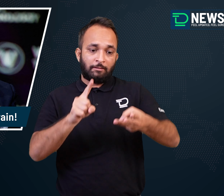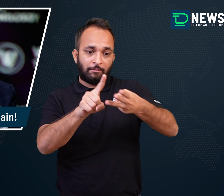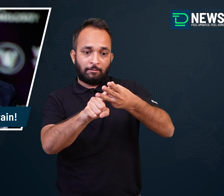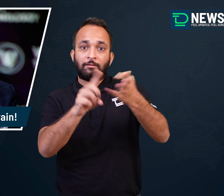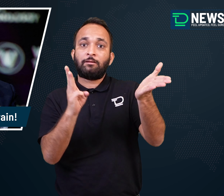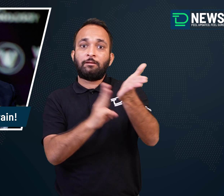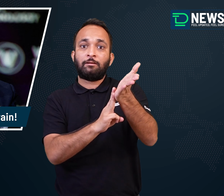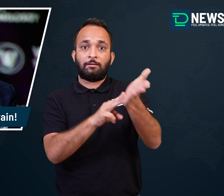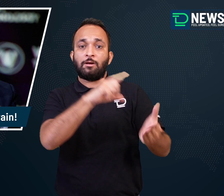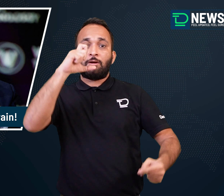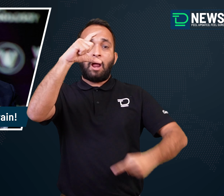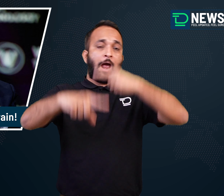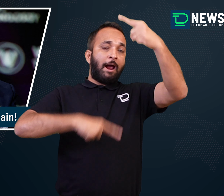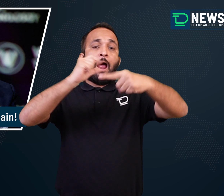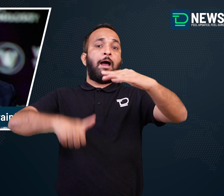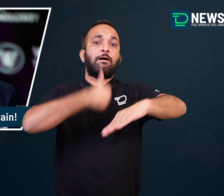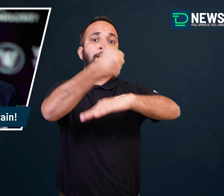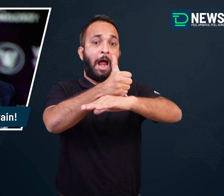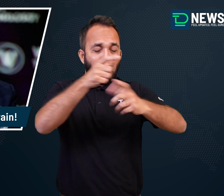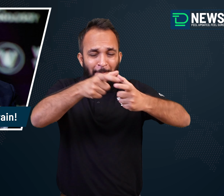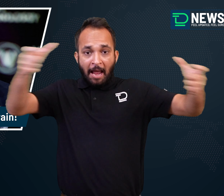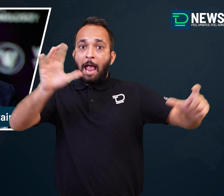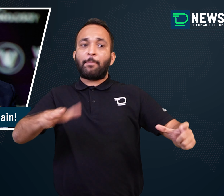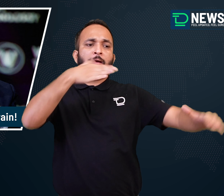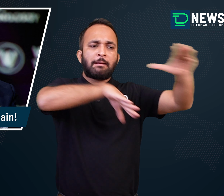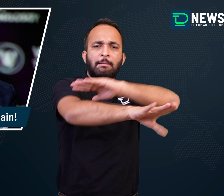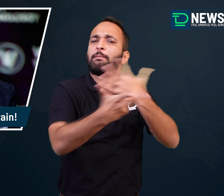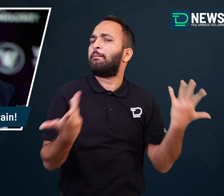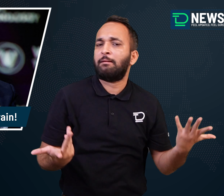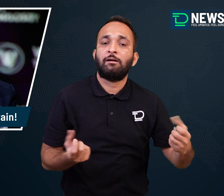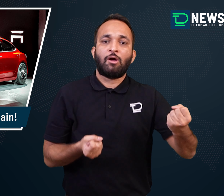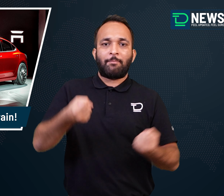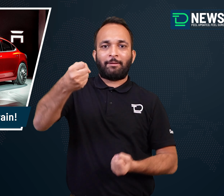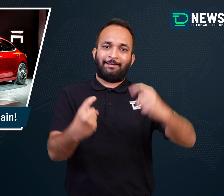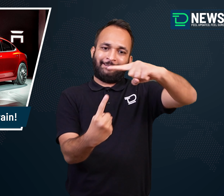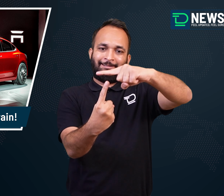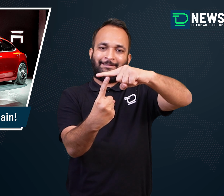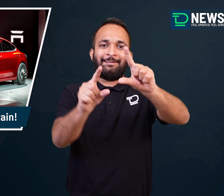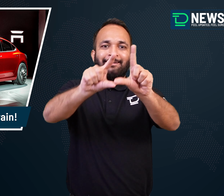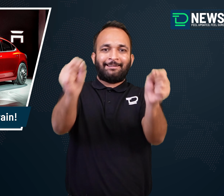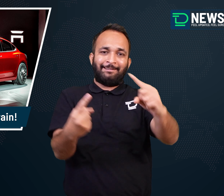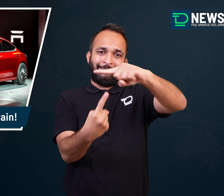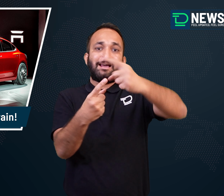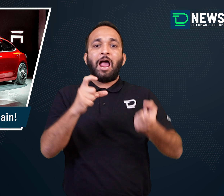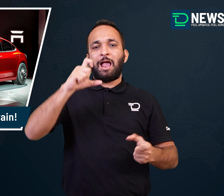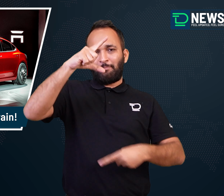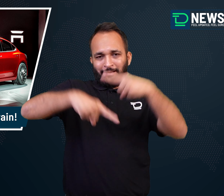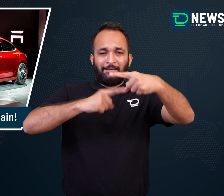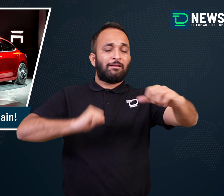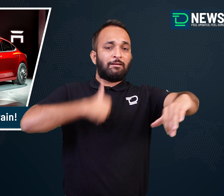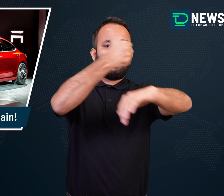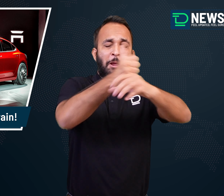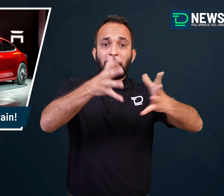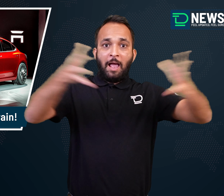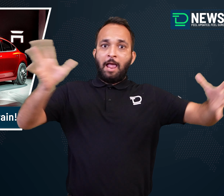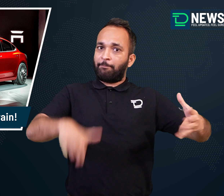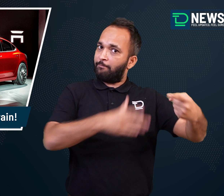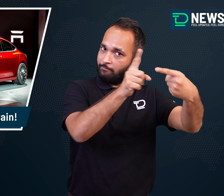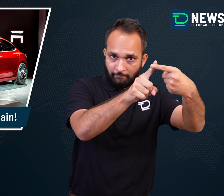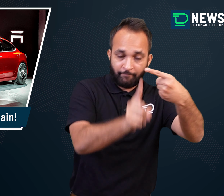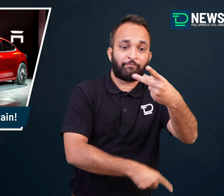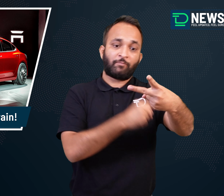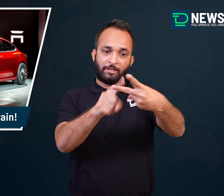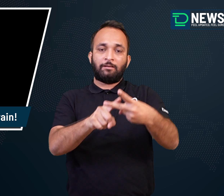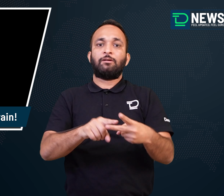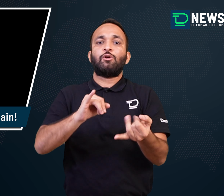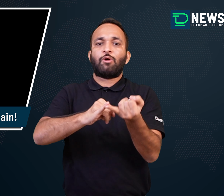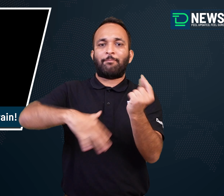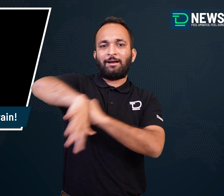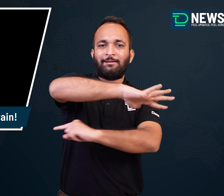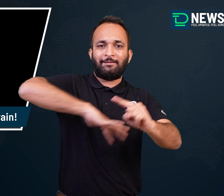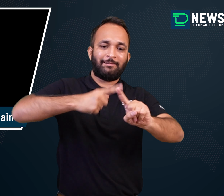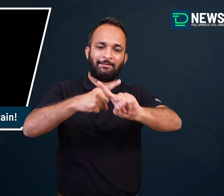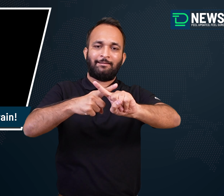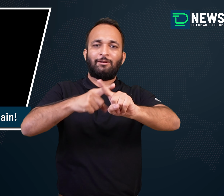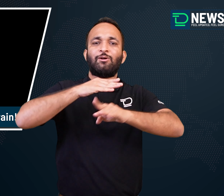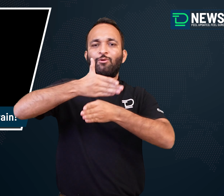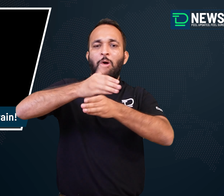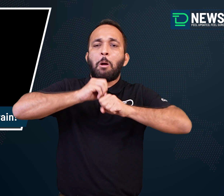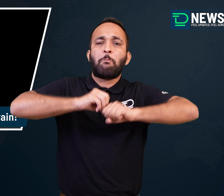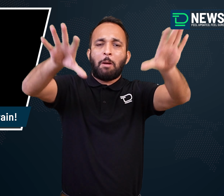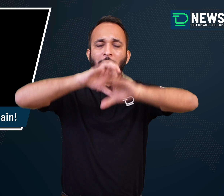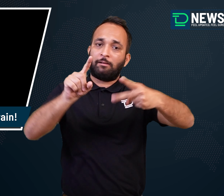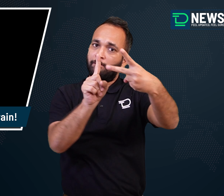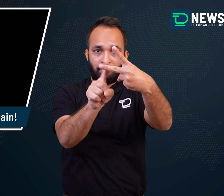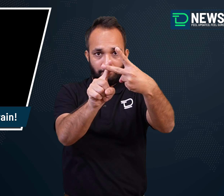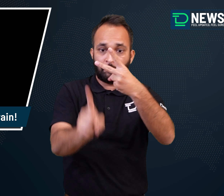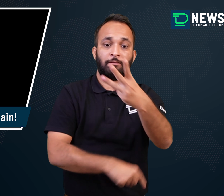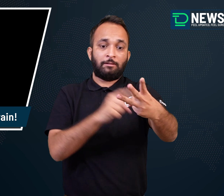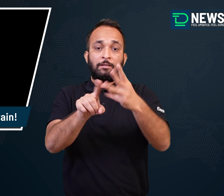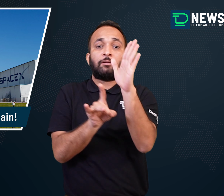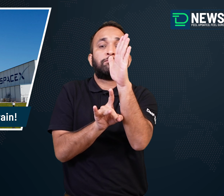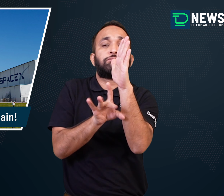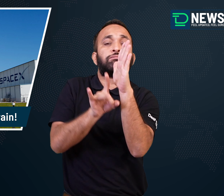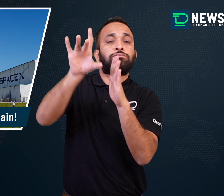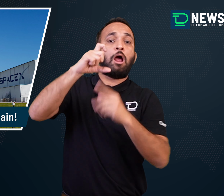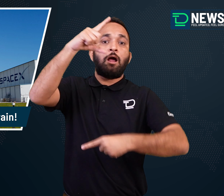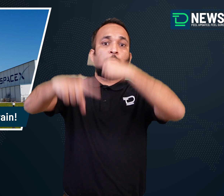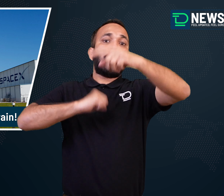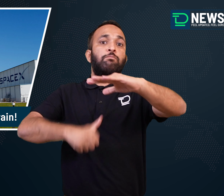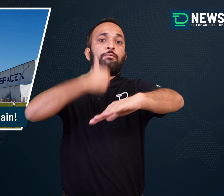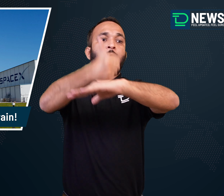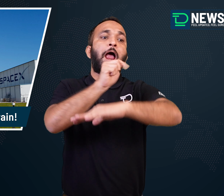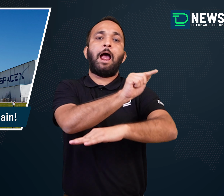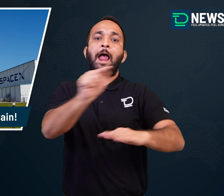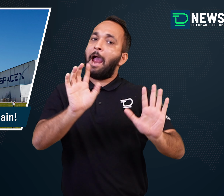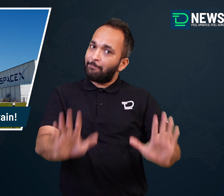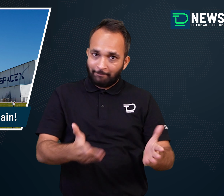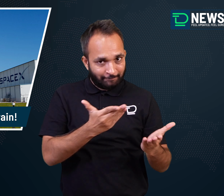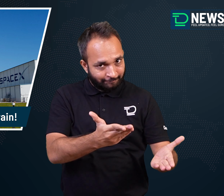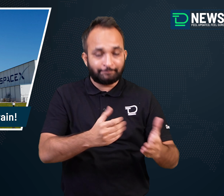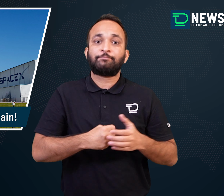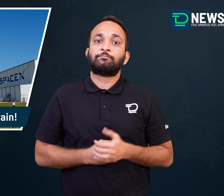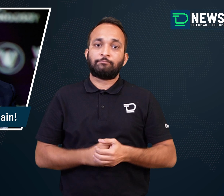He has a car company, Tesla. He owns X social media, and he has the SpaceX rocket company.